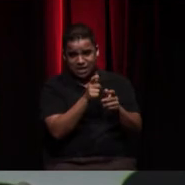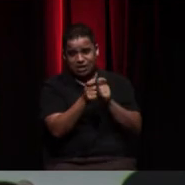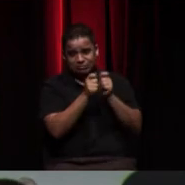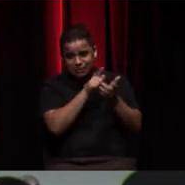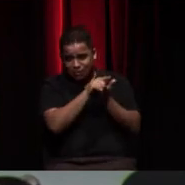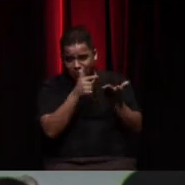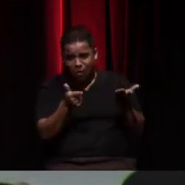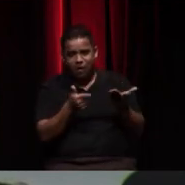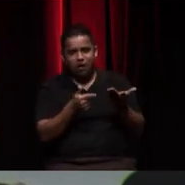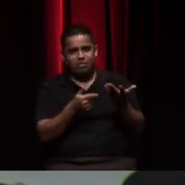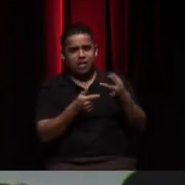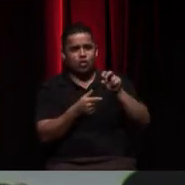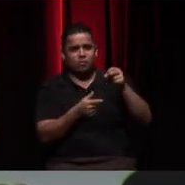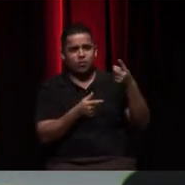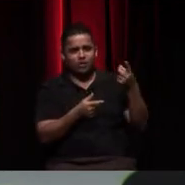since 2013